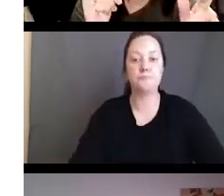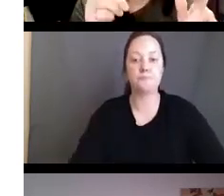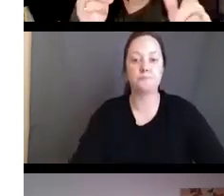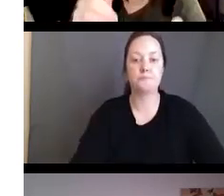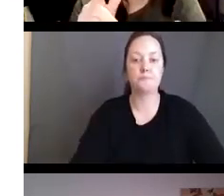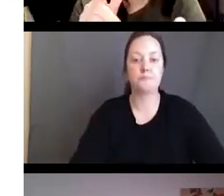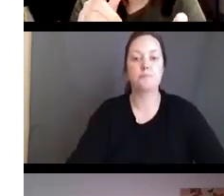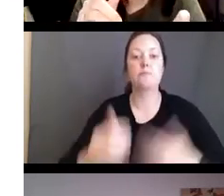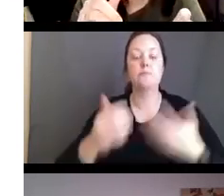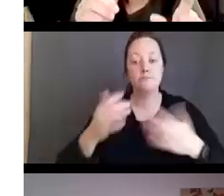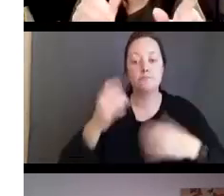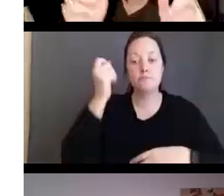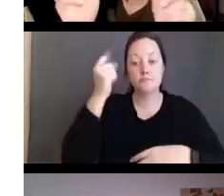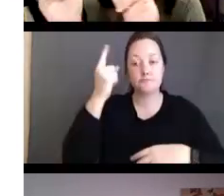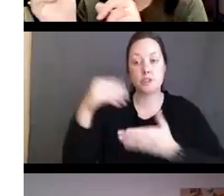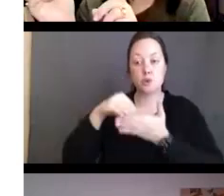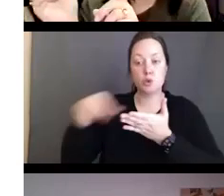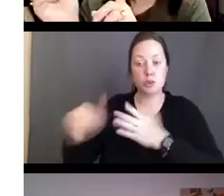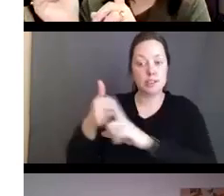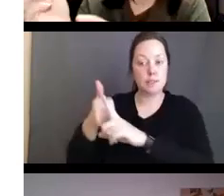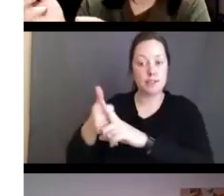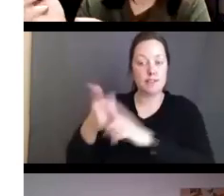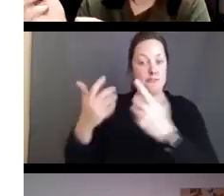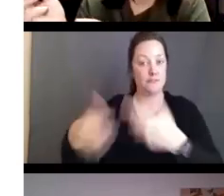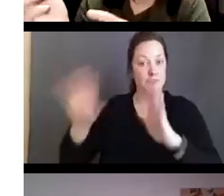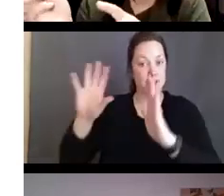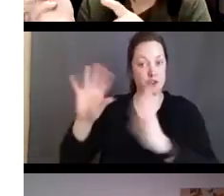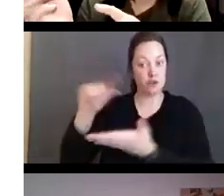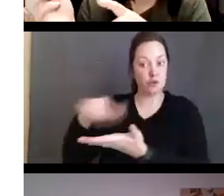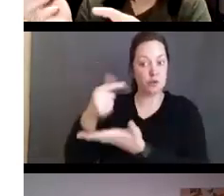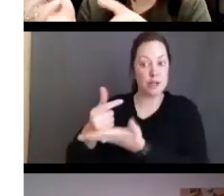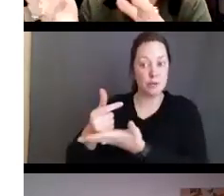you are at and start from there and assist you with it. Let's look at insert functions by clicking insert.